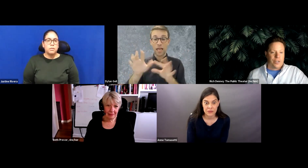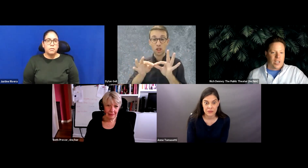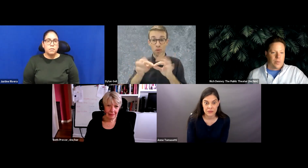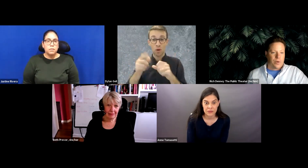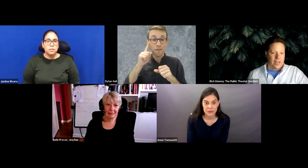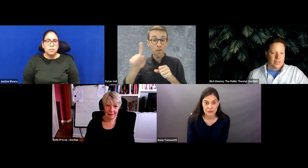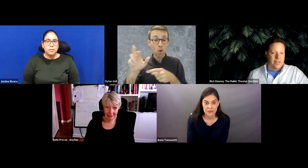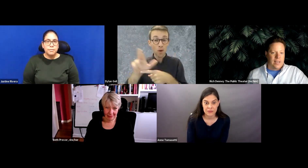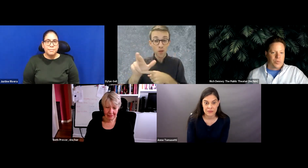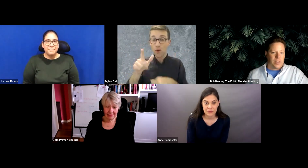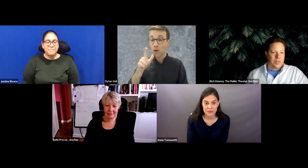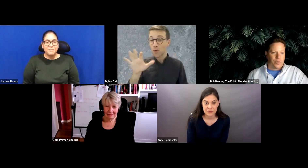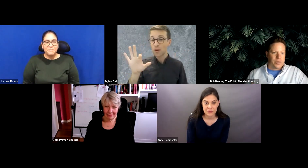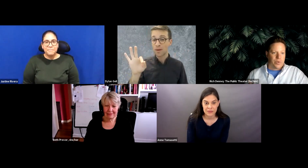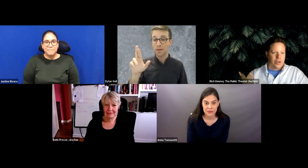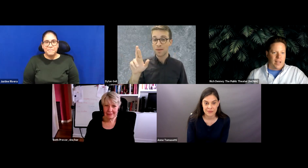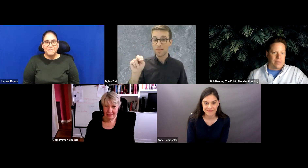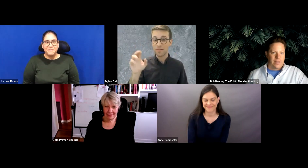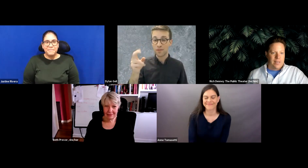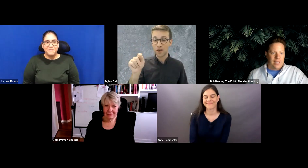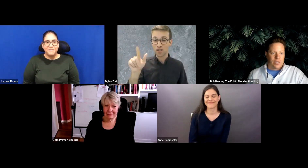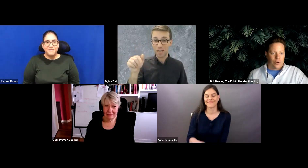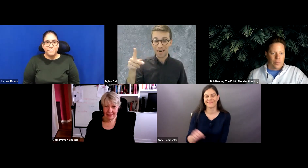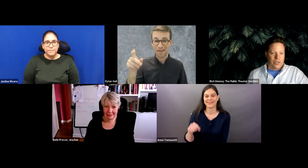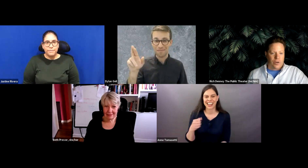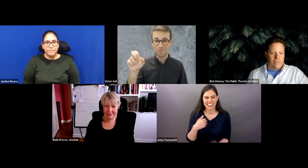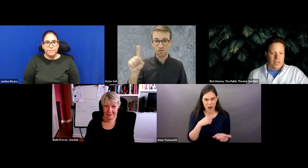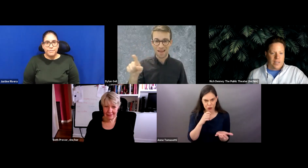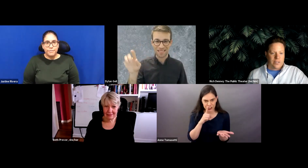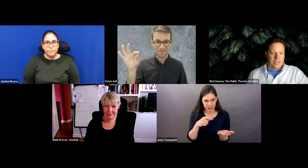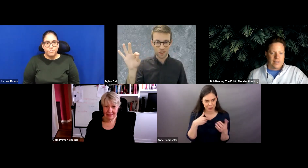Frenchetta Perez. And so I think it's important to bring her name into the room and make sure everybody hears it.